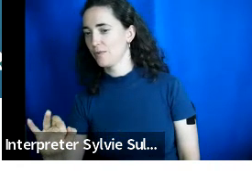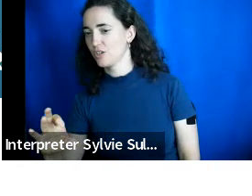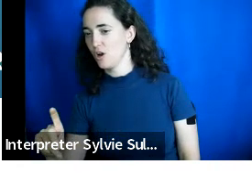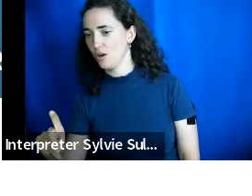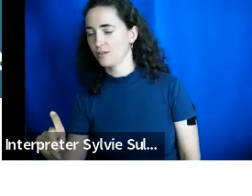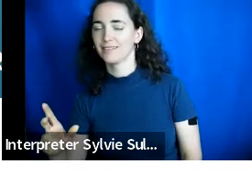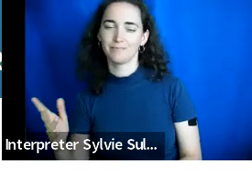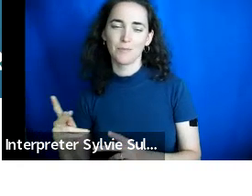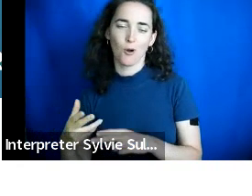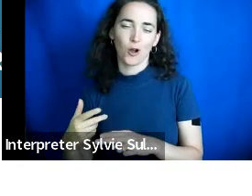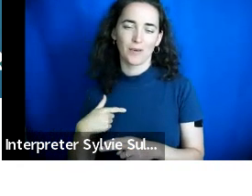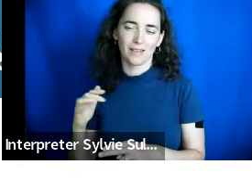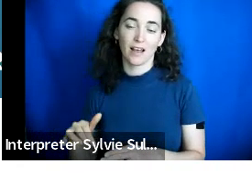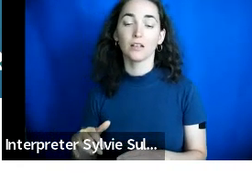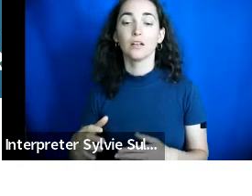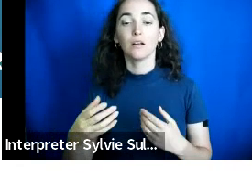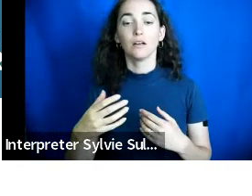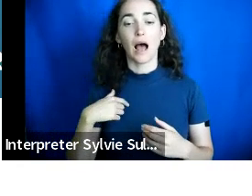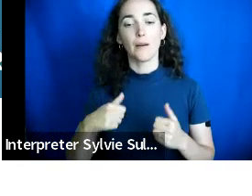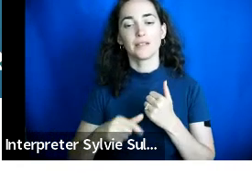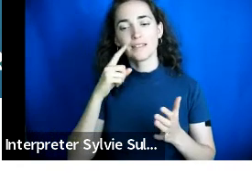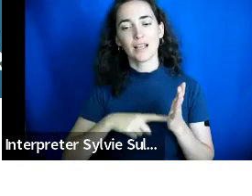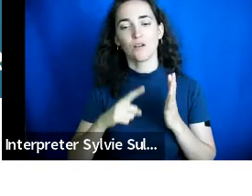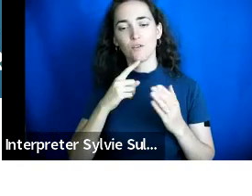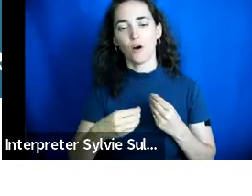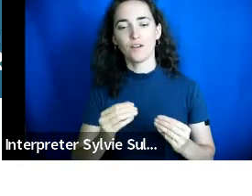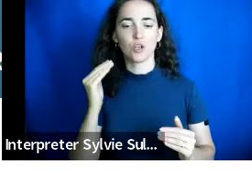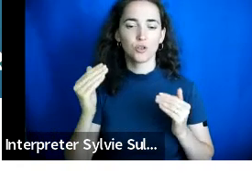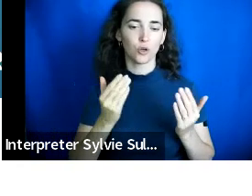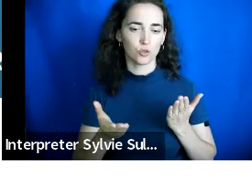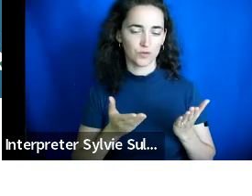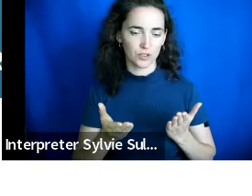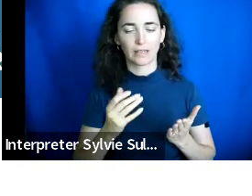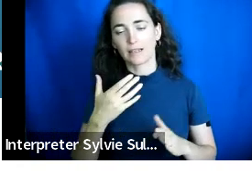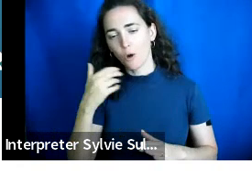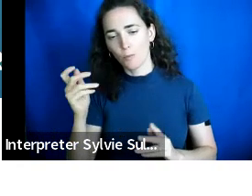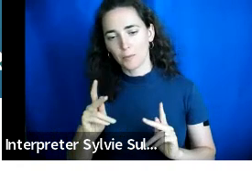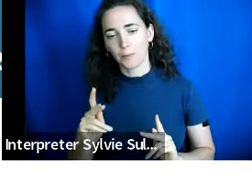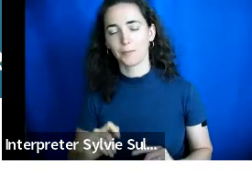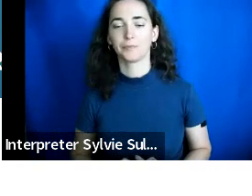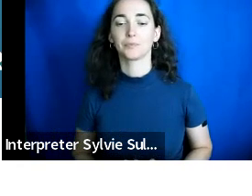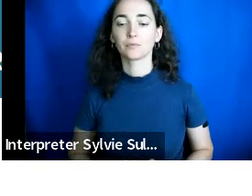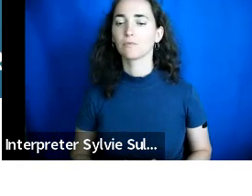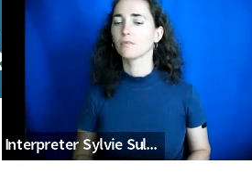I'm the system secretary within the office of aging and adult services, and just to kind of jump right in you know.